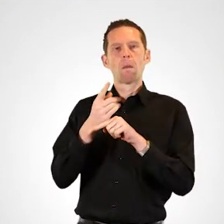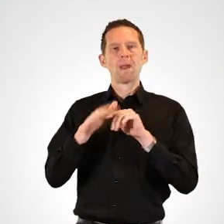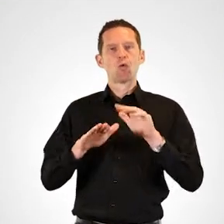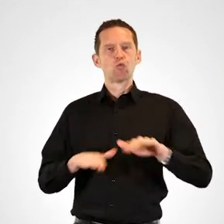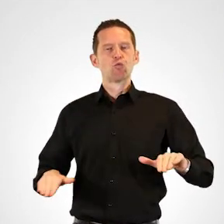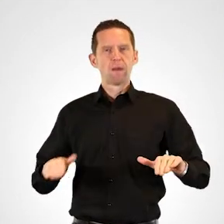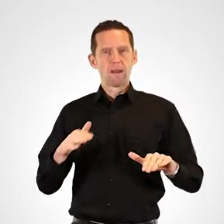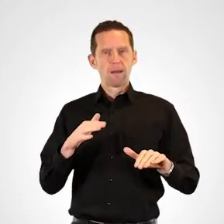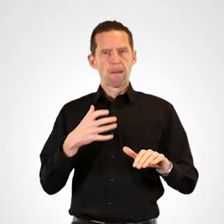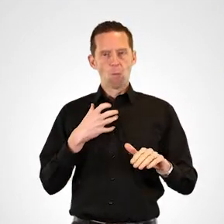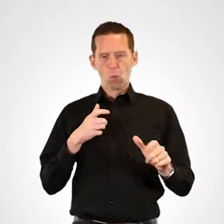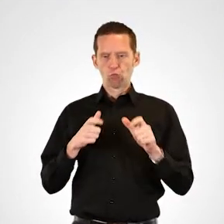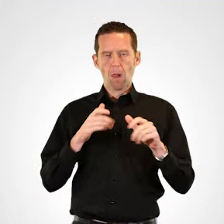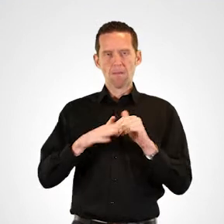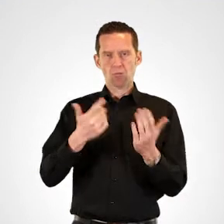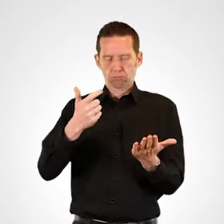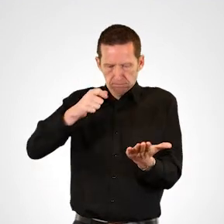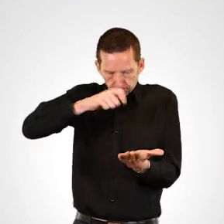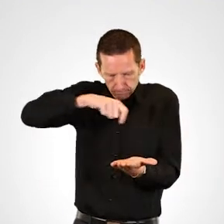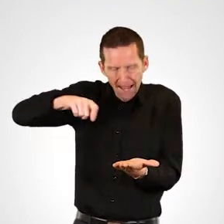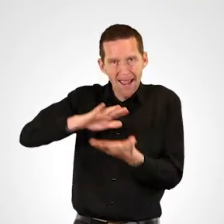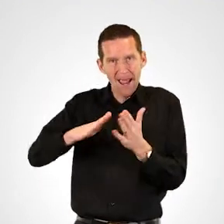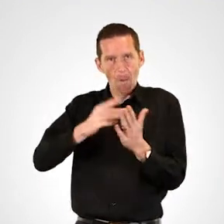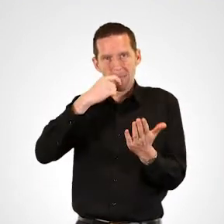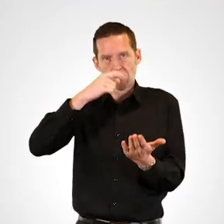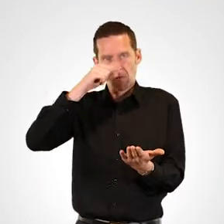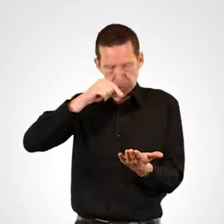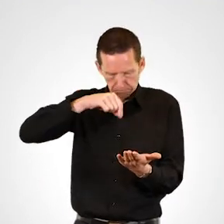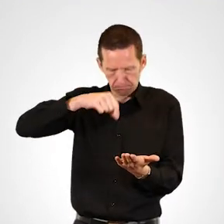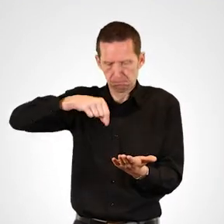children have more control of the writing implements. They can actually hold the pencil and make marks